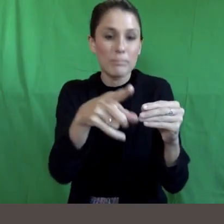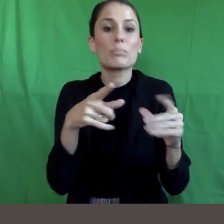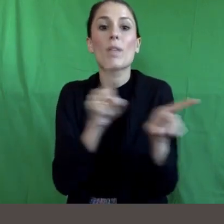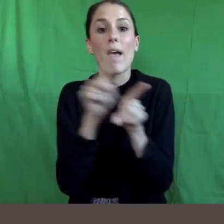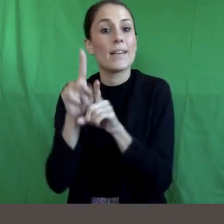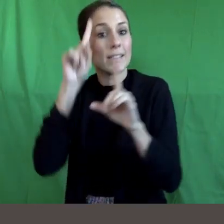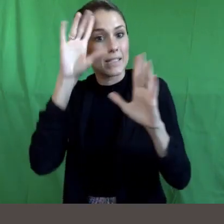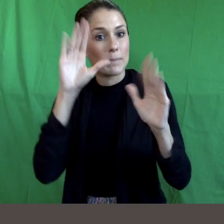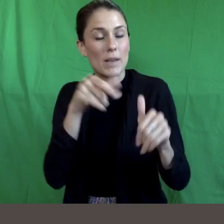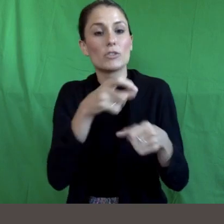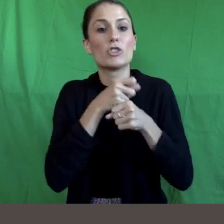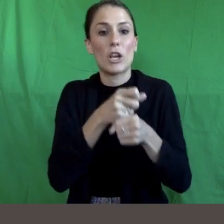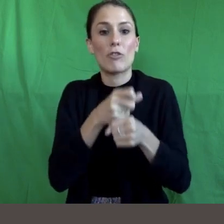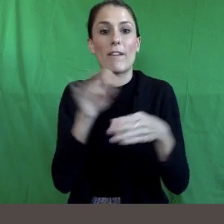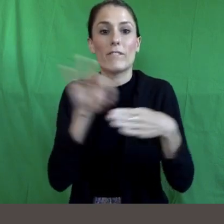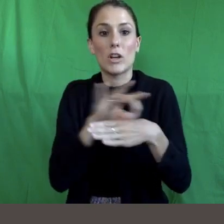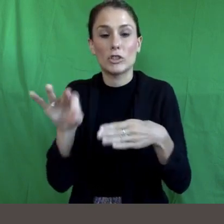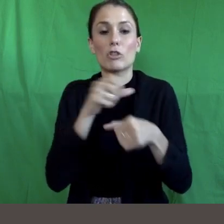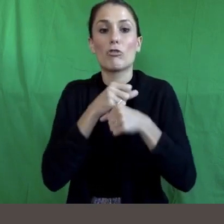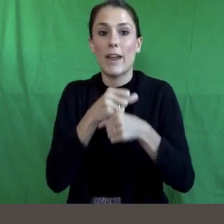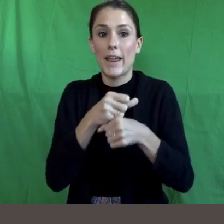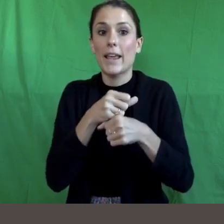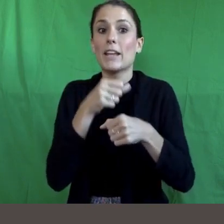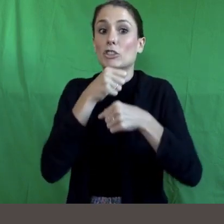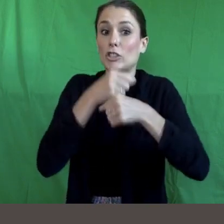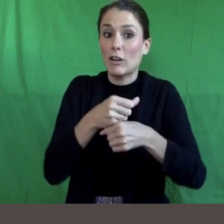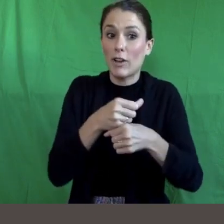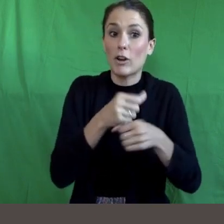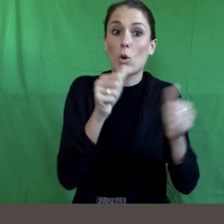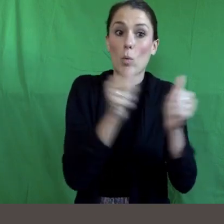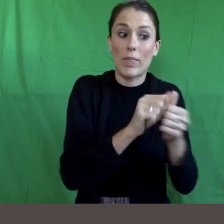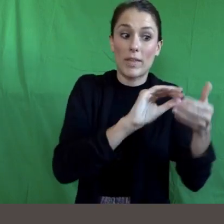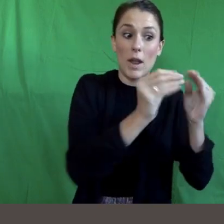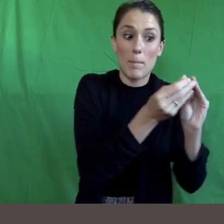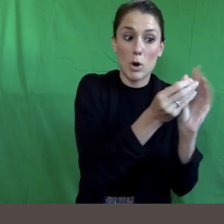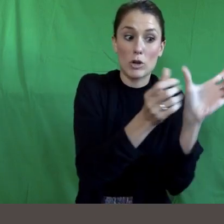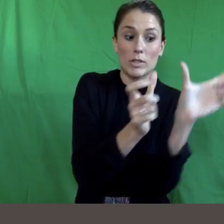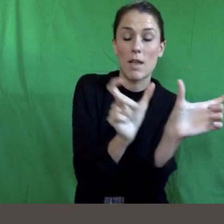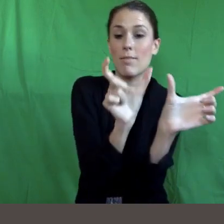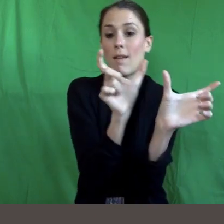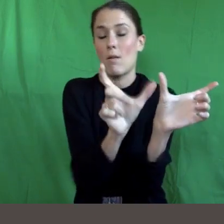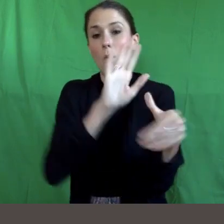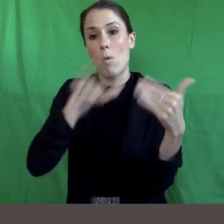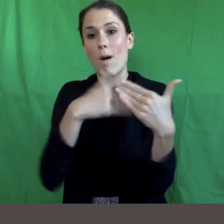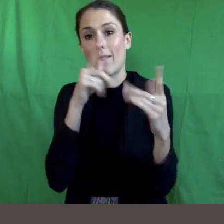As expected, this generator function created a generator that yielded the digits and then all the letters.